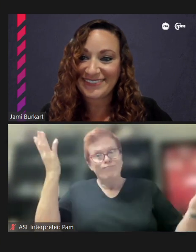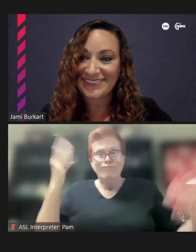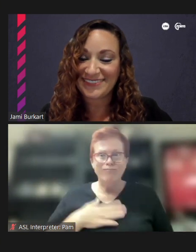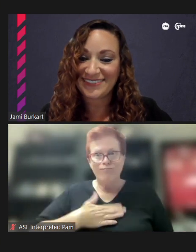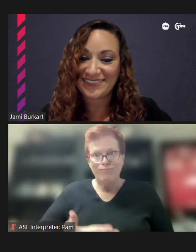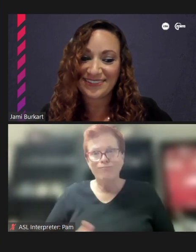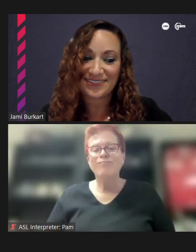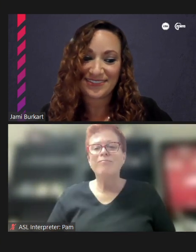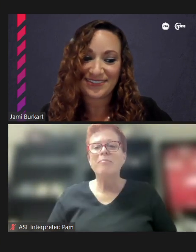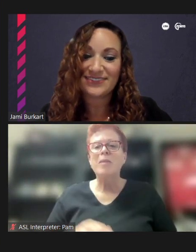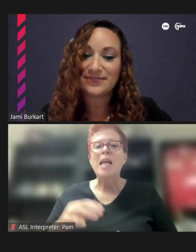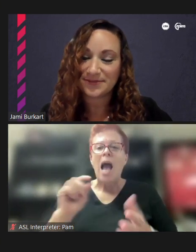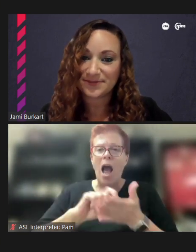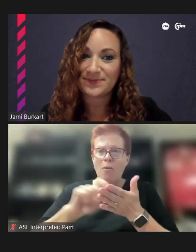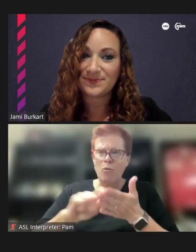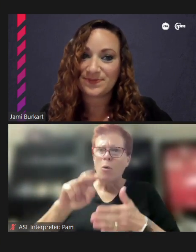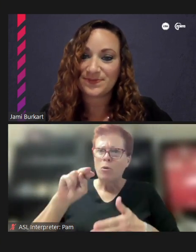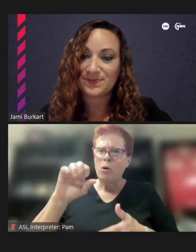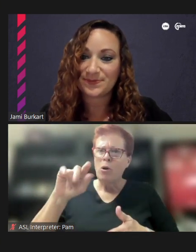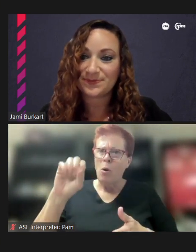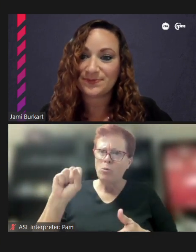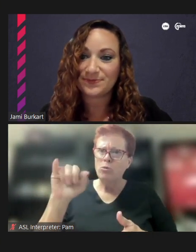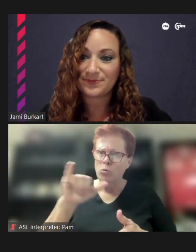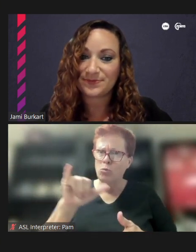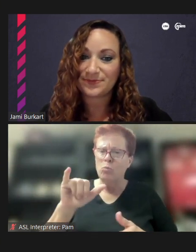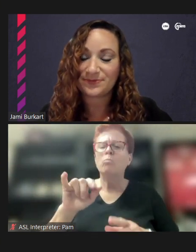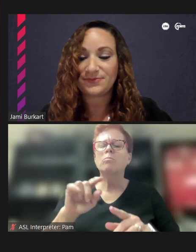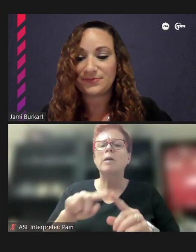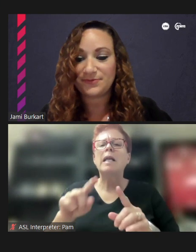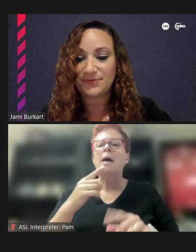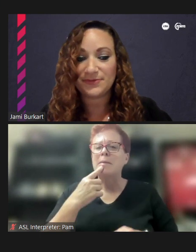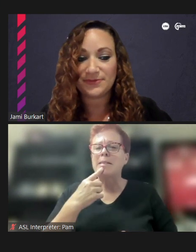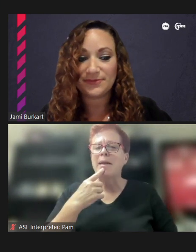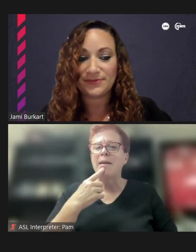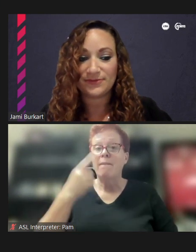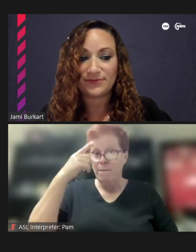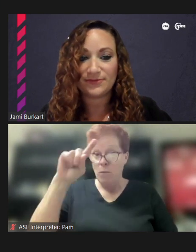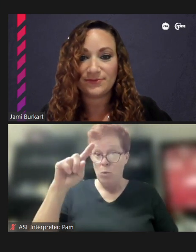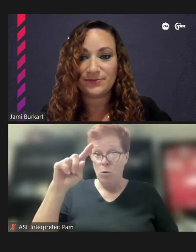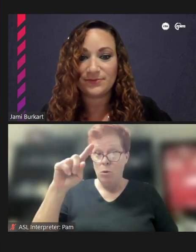I wrote these in the notes too to the prompts, but, I will say that for -- there are a couple